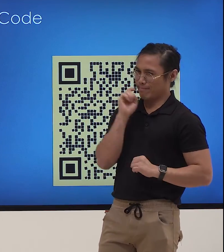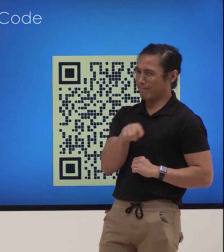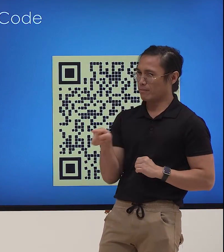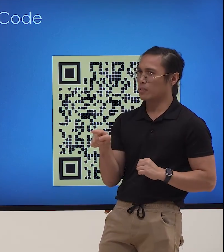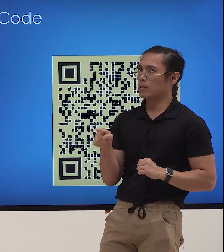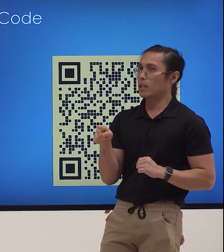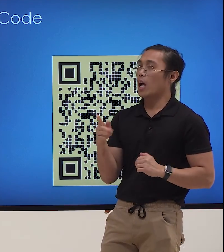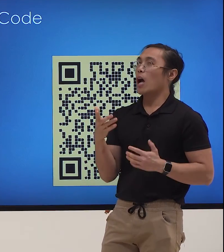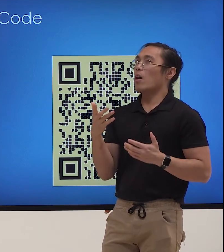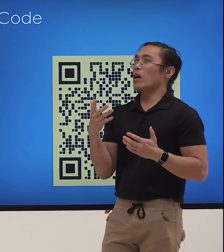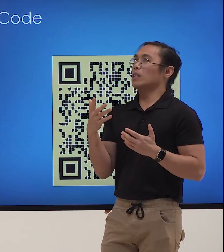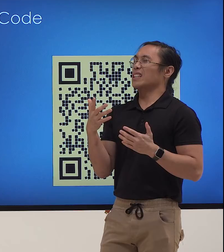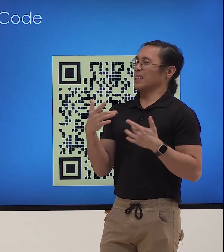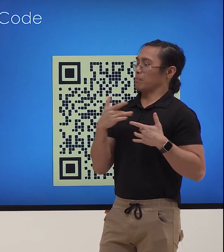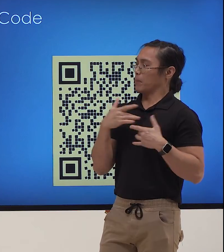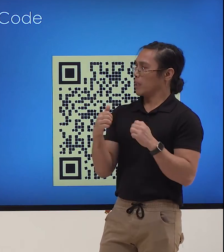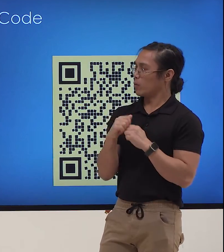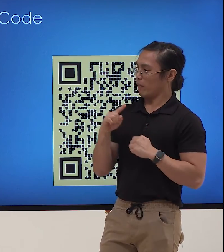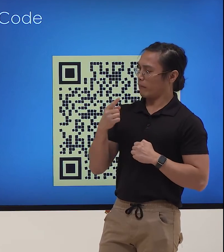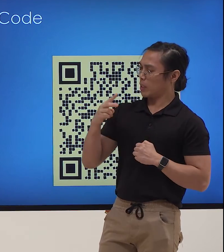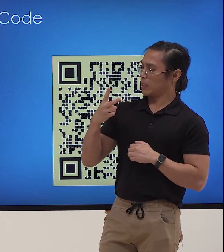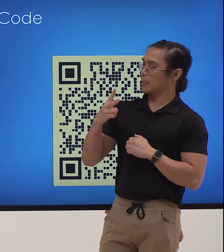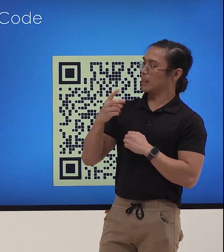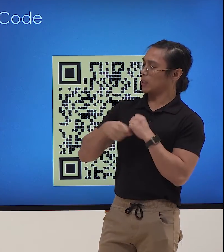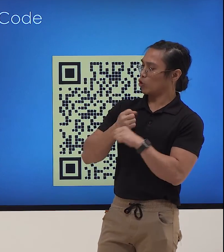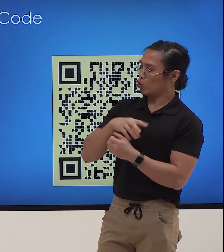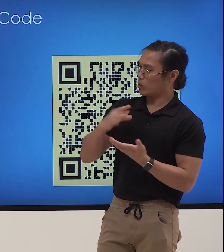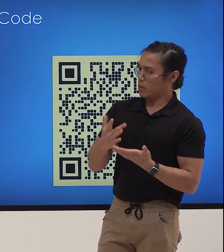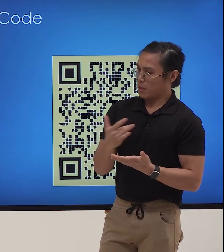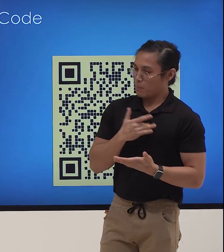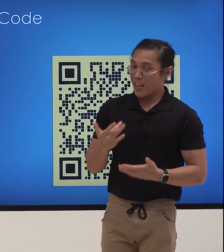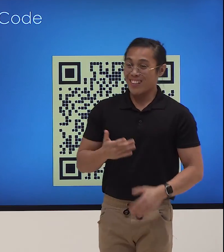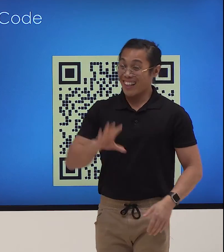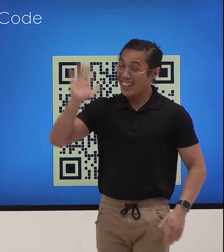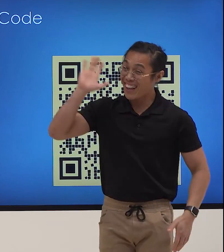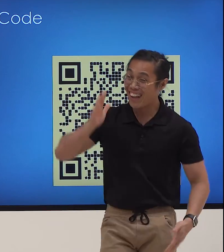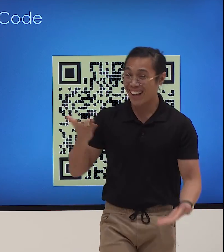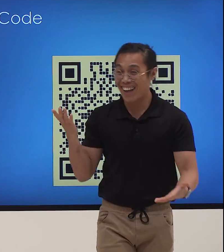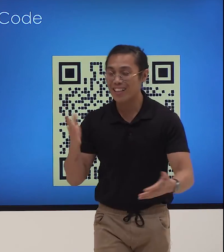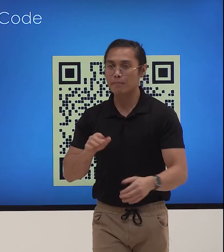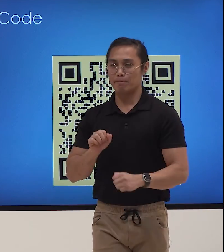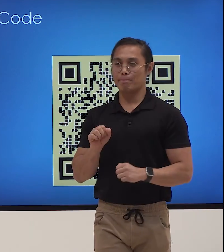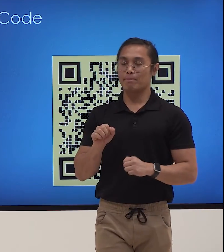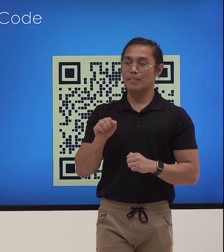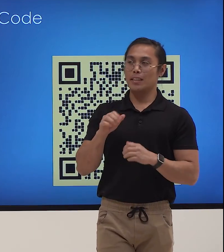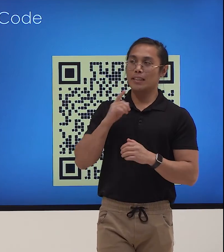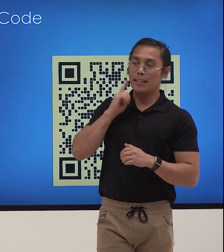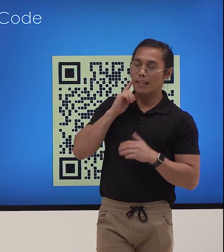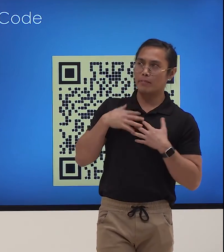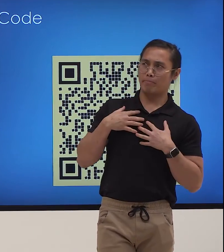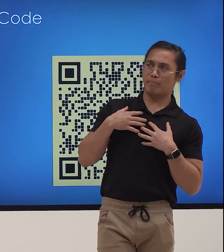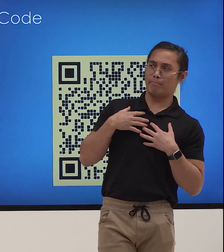and this issue with first- or second-year students, I'll come into the classroom and I'll say, "Hey, how's it going?" I want to try to strike up a conversation.